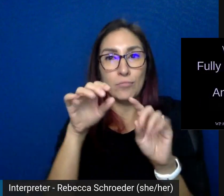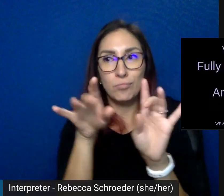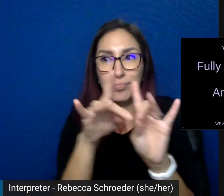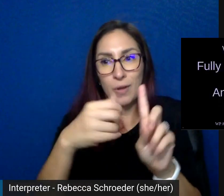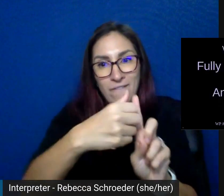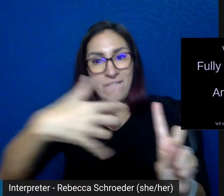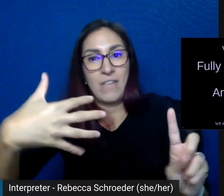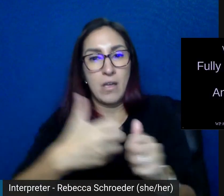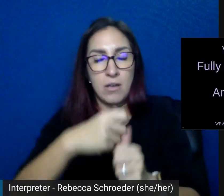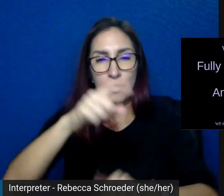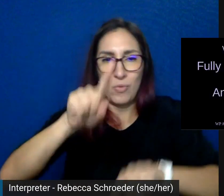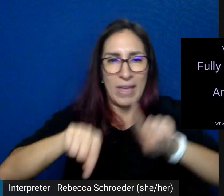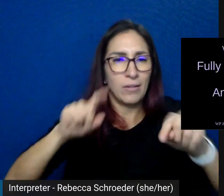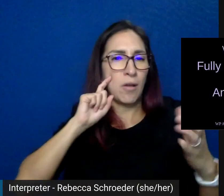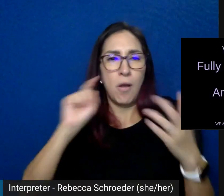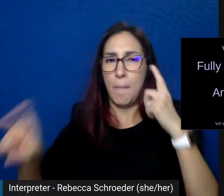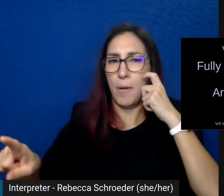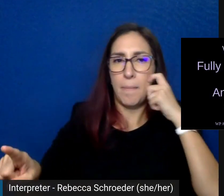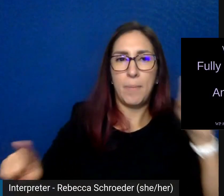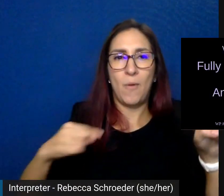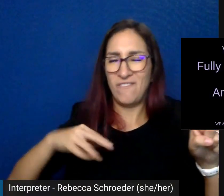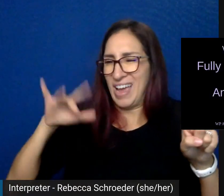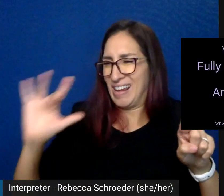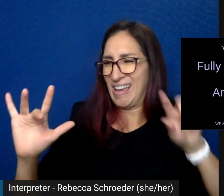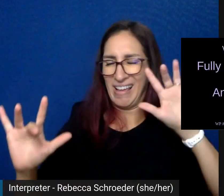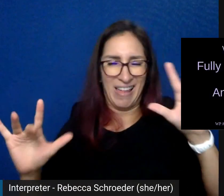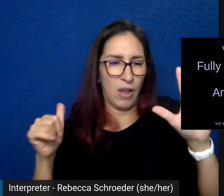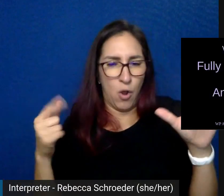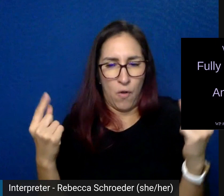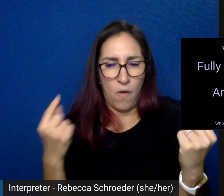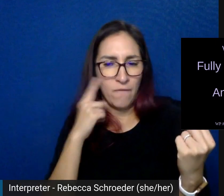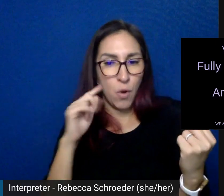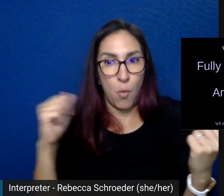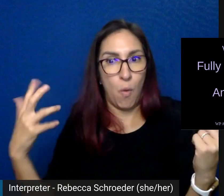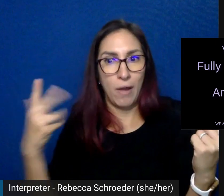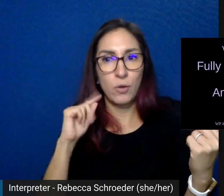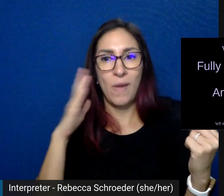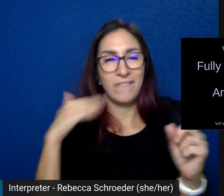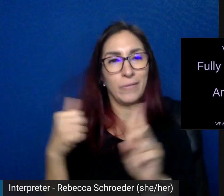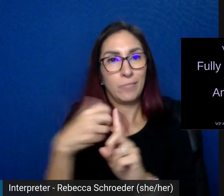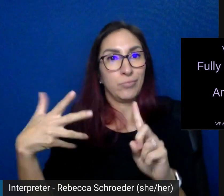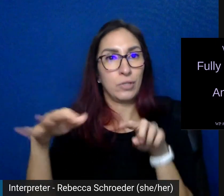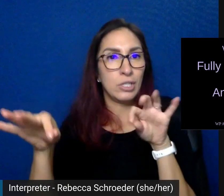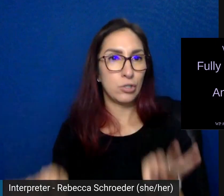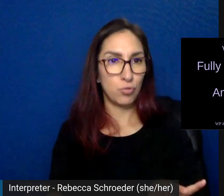Accessibility is also making sure anyone